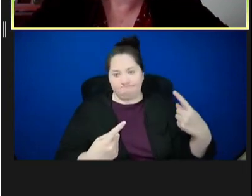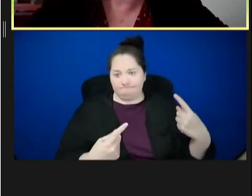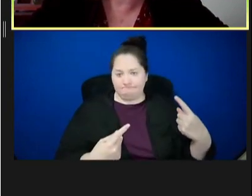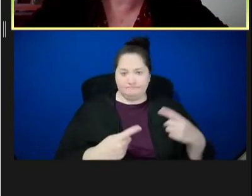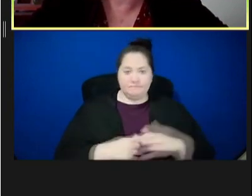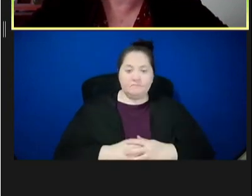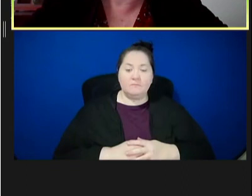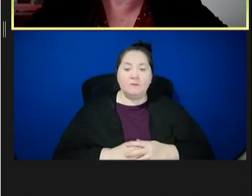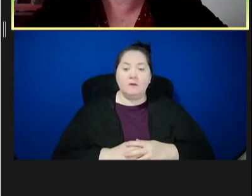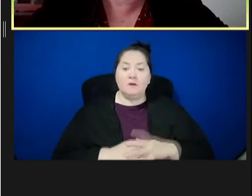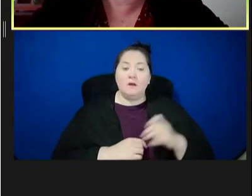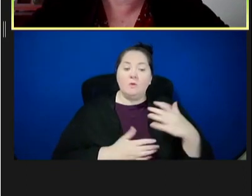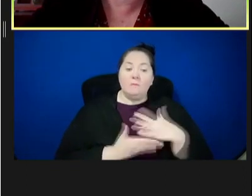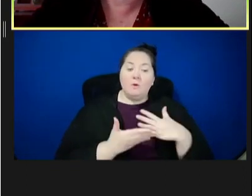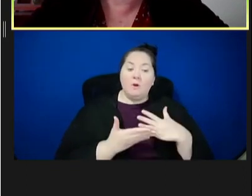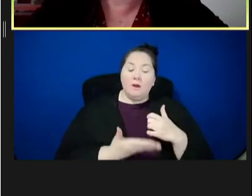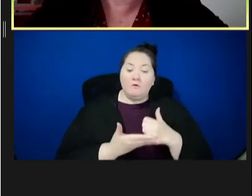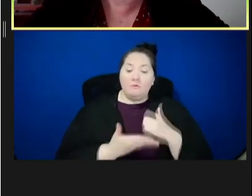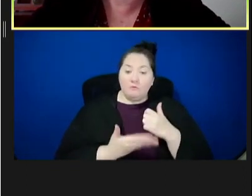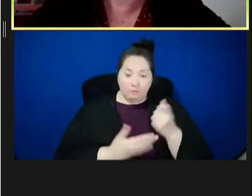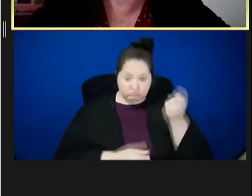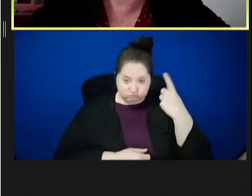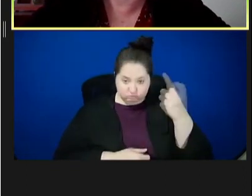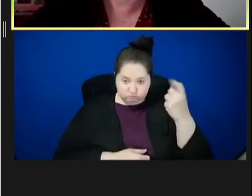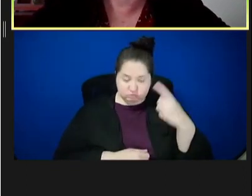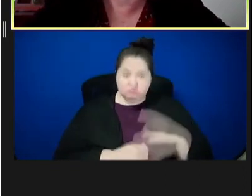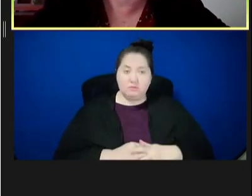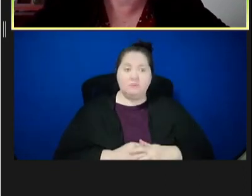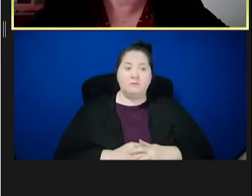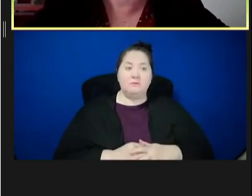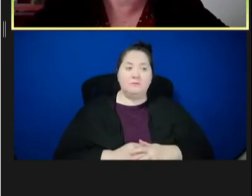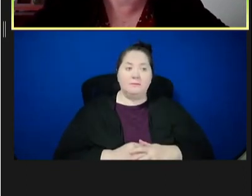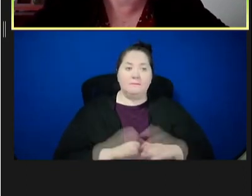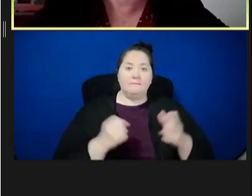The other piece that's helpful to understand is that we have a number of real estate investment